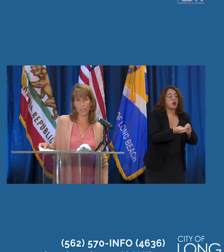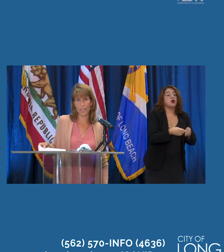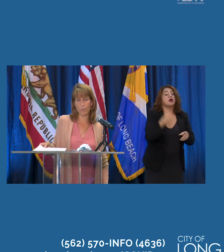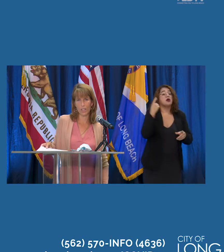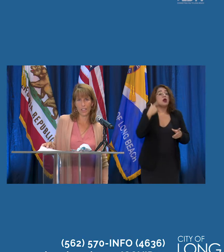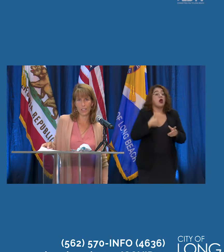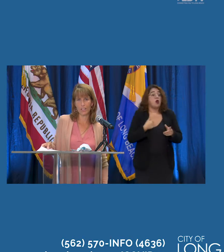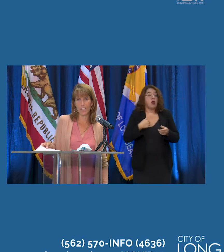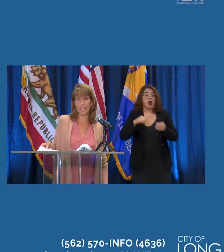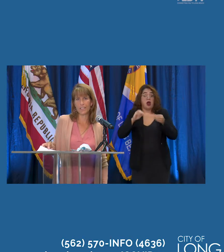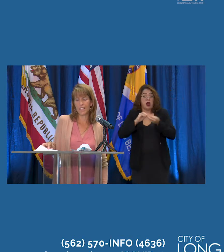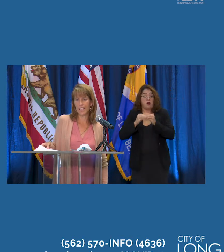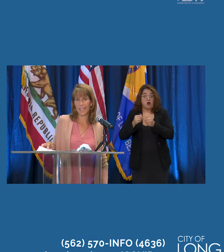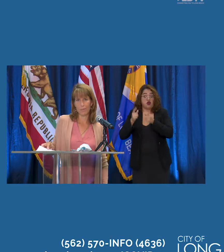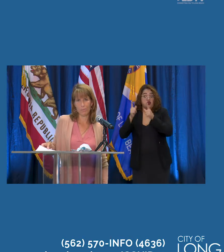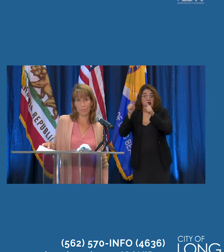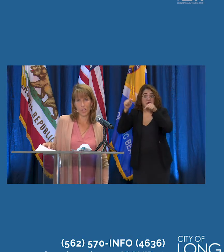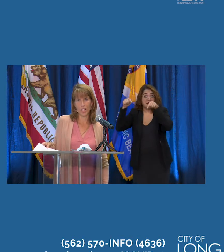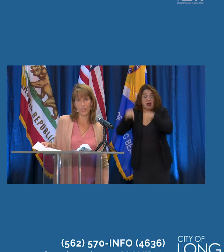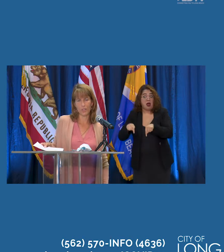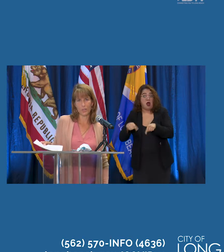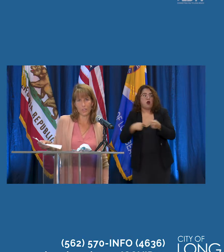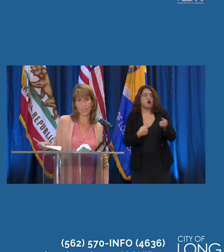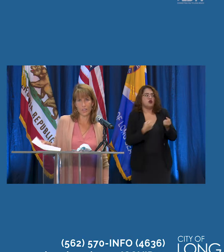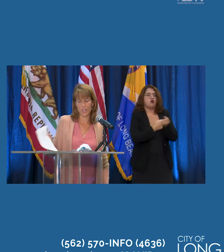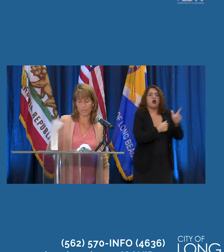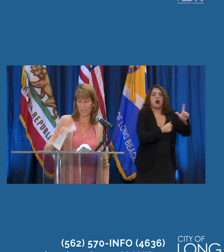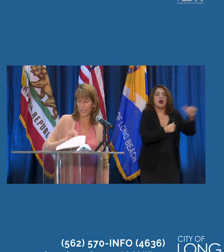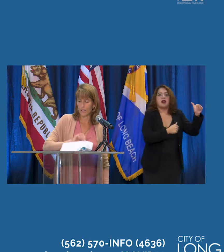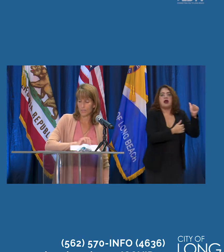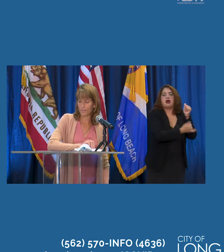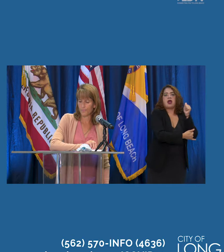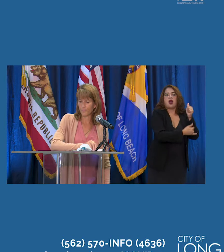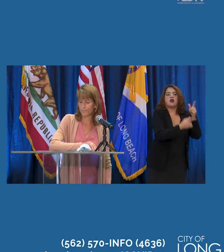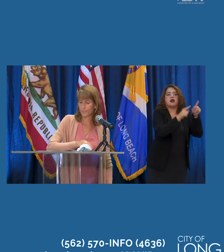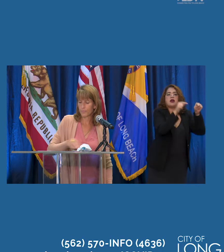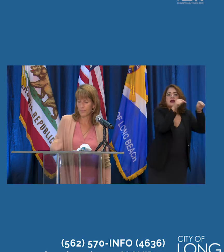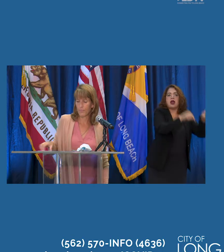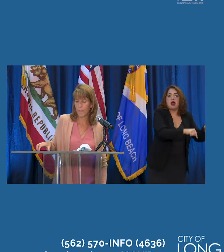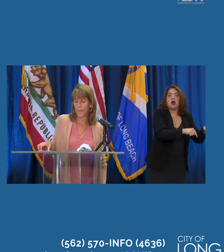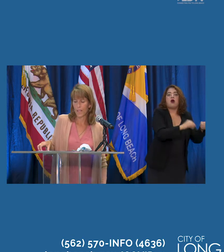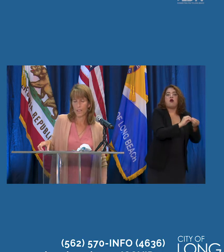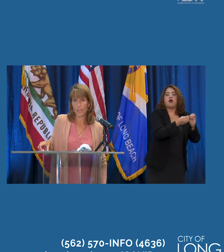their ability to go down which also leads to the different tiers.